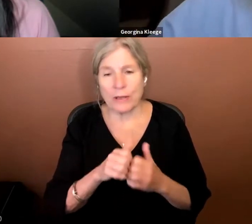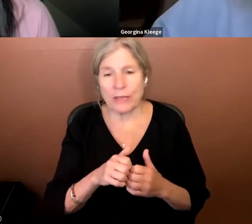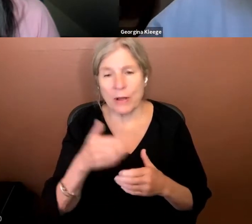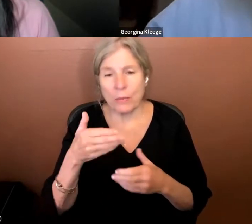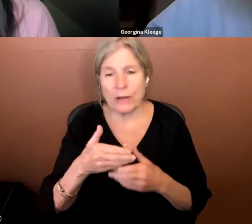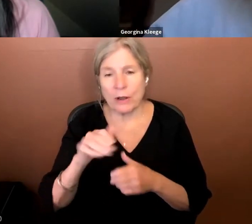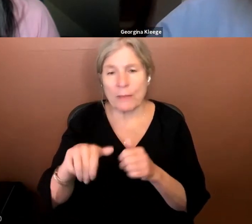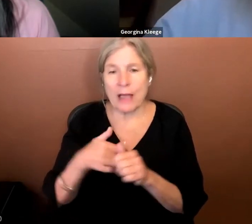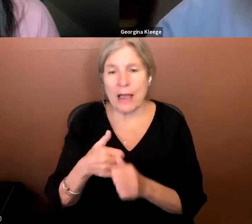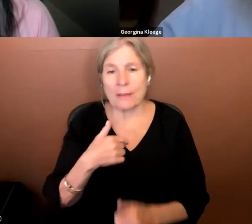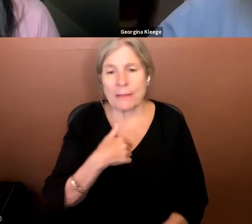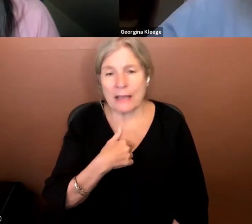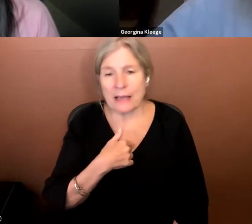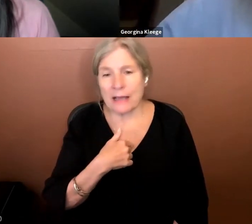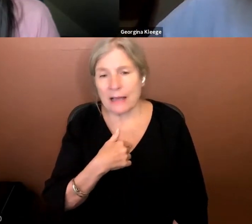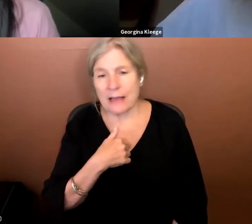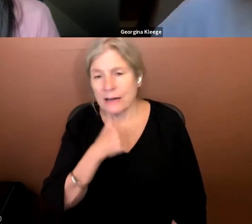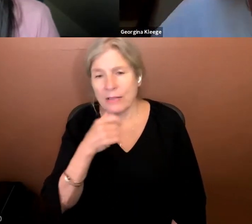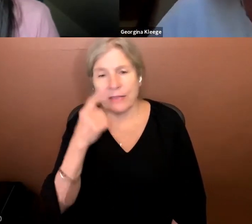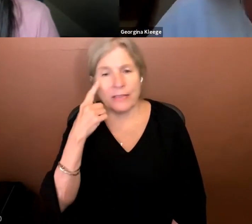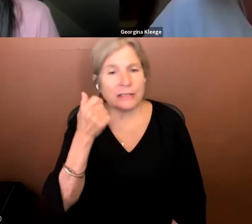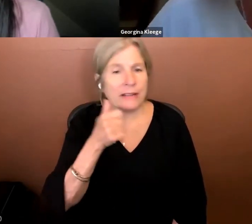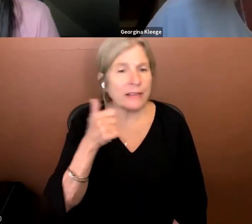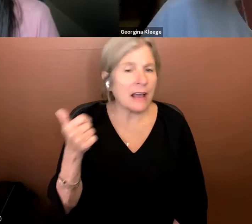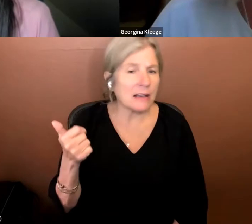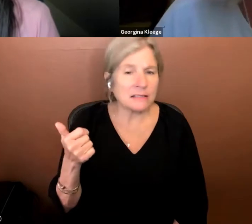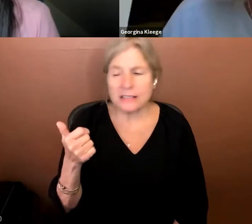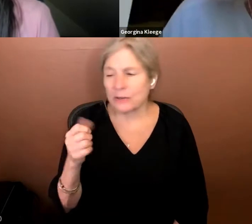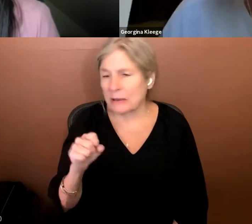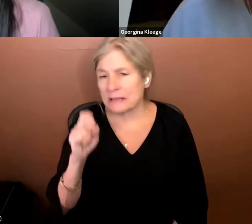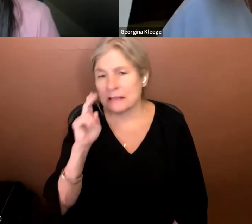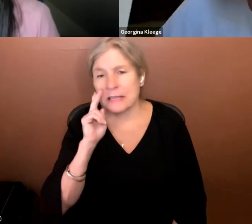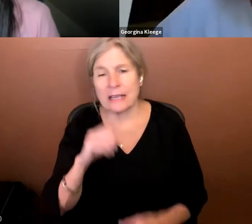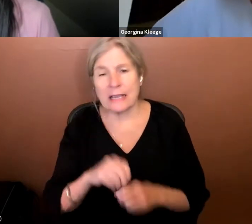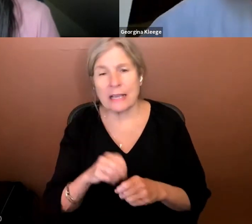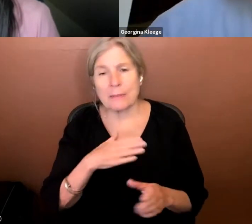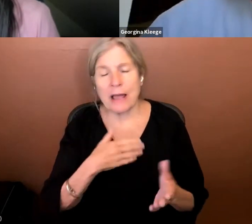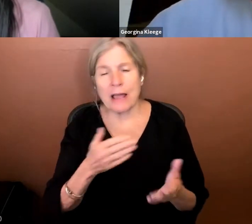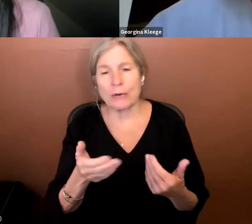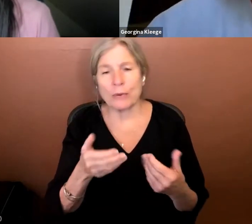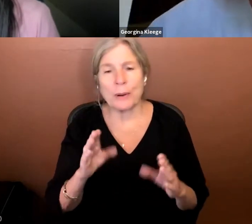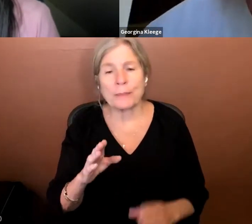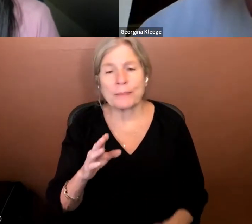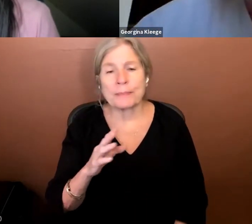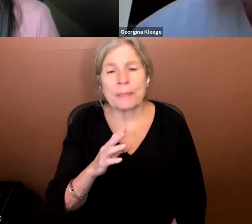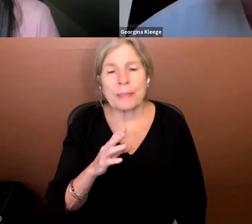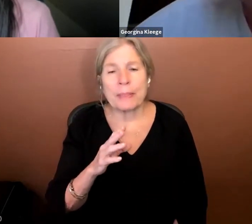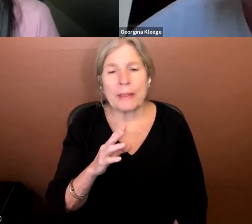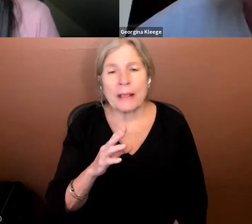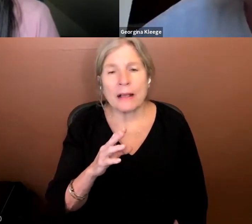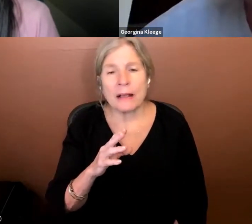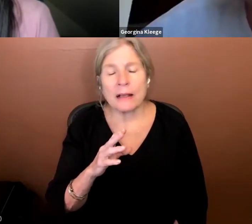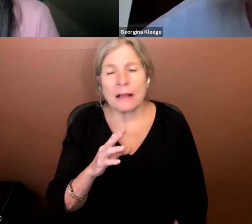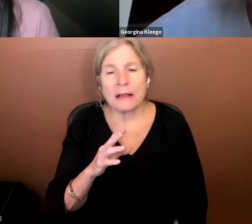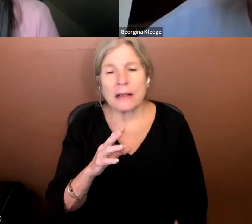. I don't think there's anything else visible in my room. Just to say a few